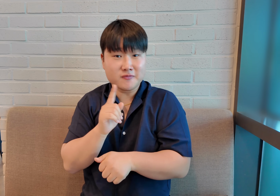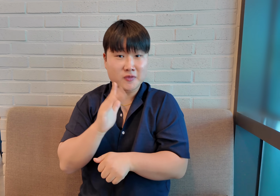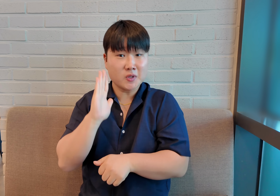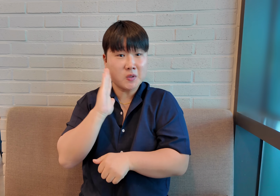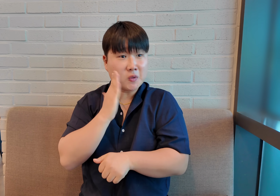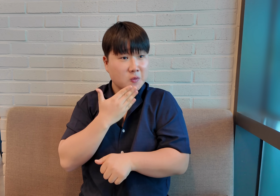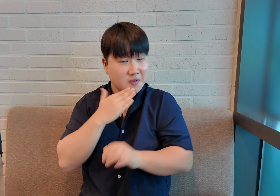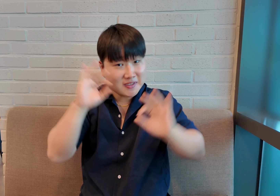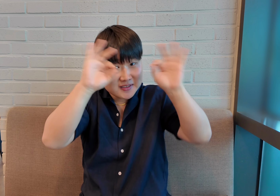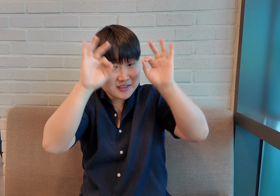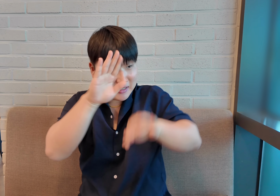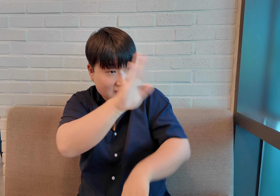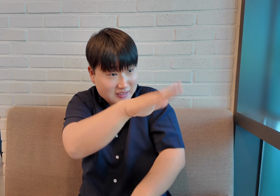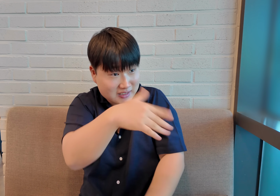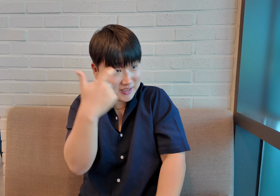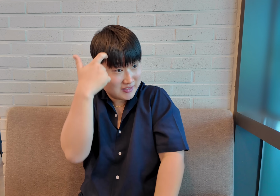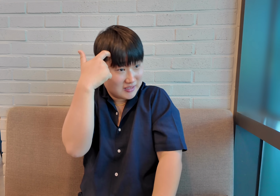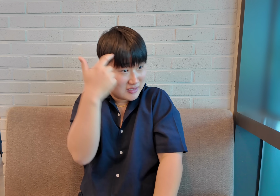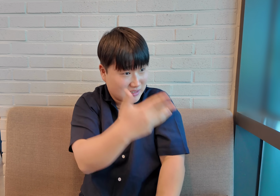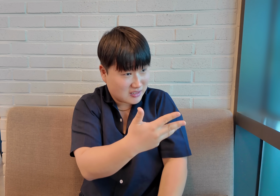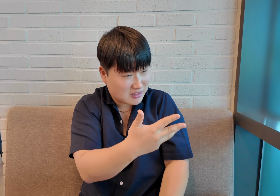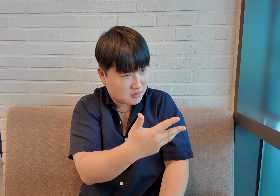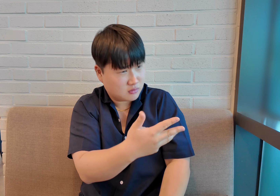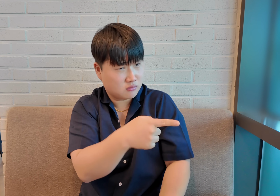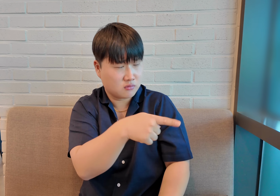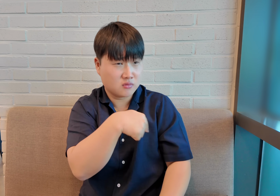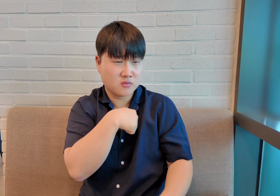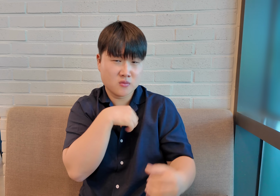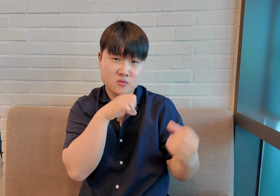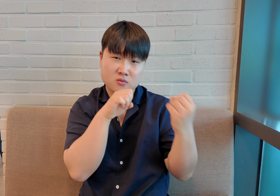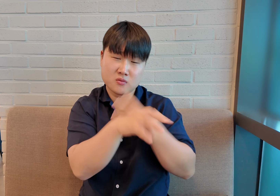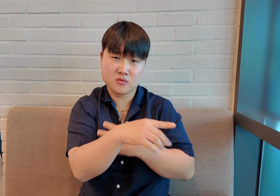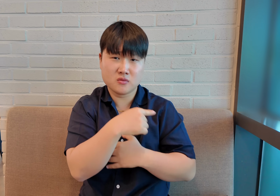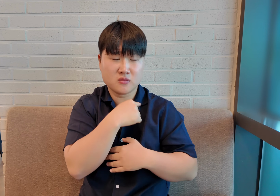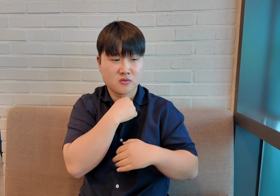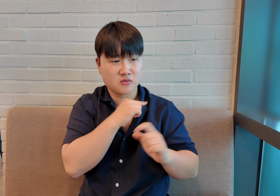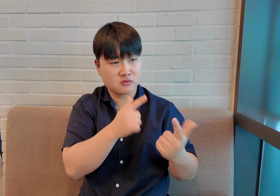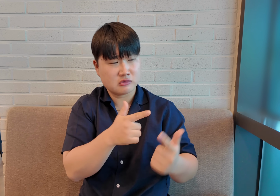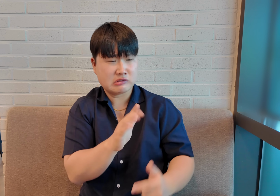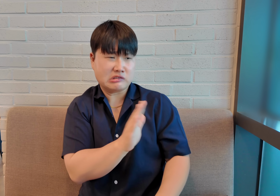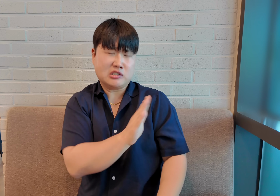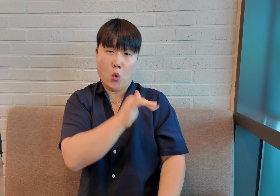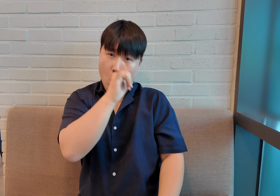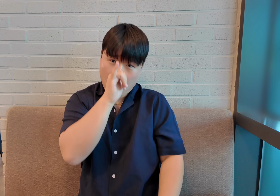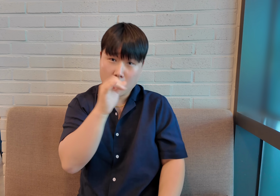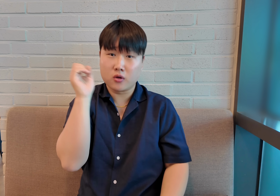you met a deaf person and asked him something, there were times when you didn't want to meet him because you got an answer I didn't want.